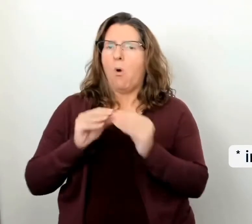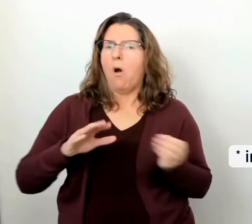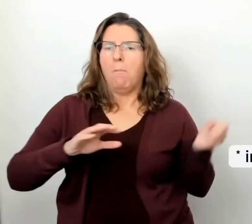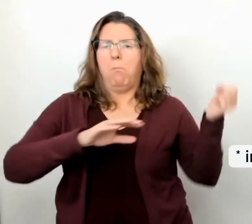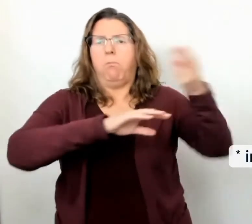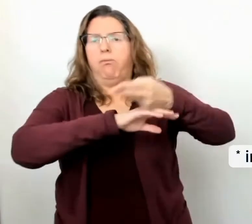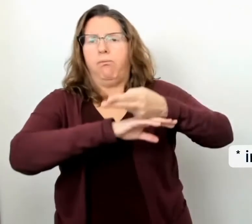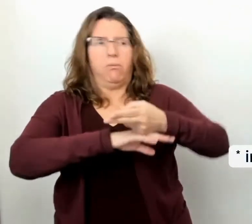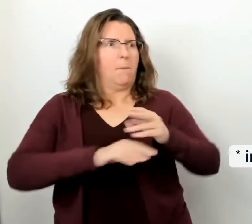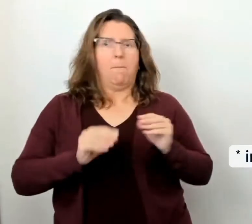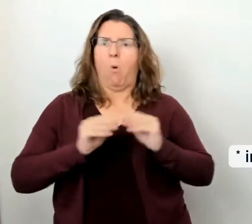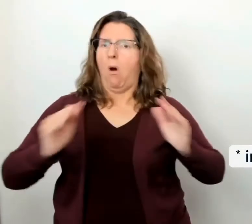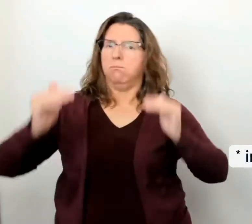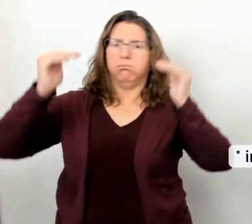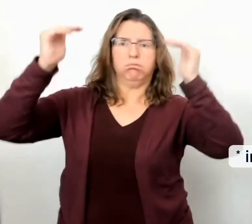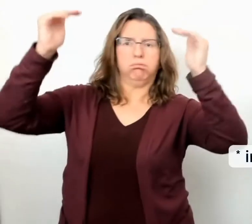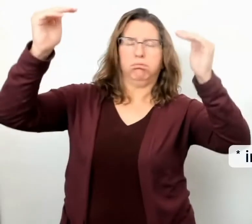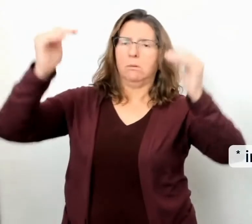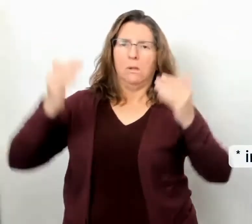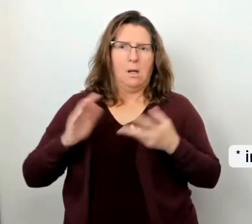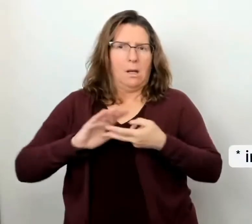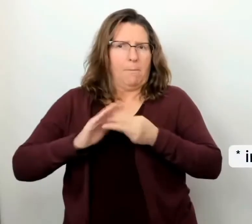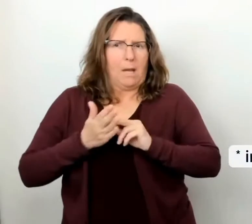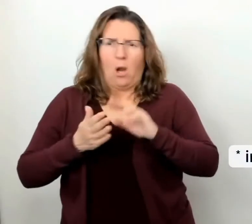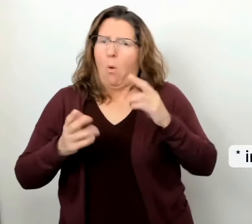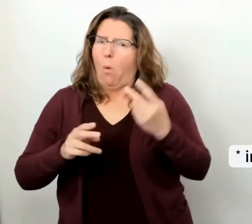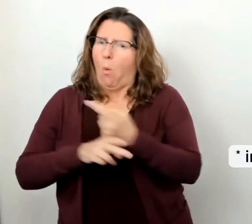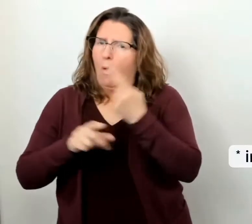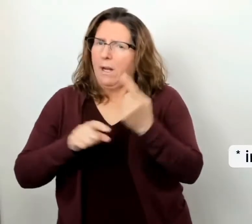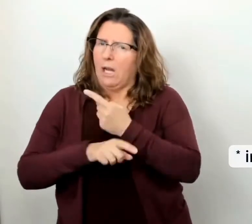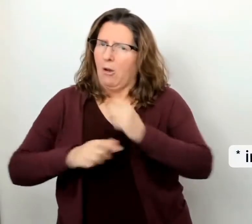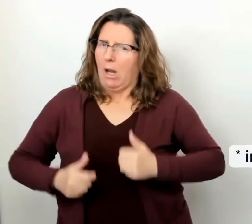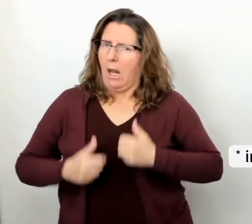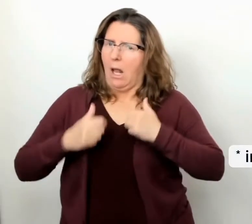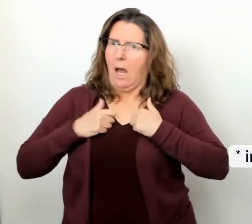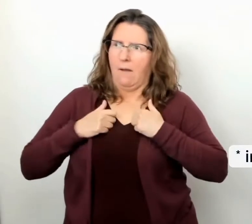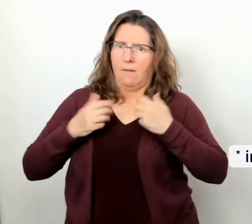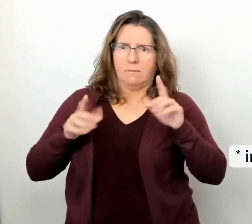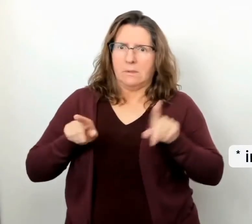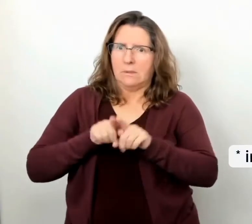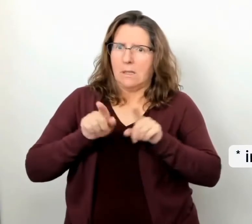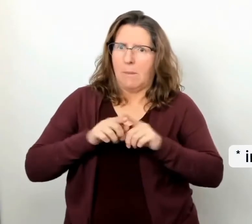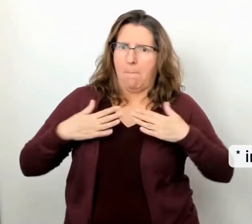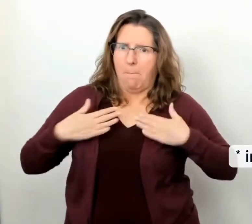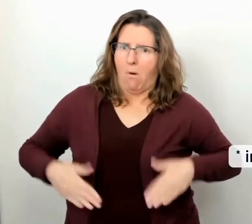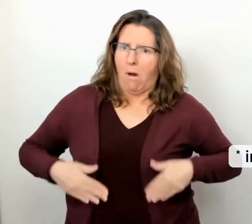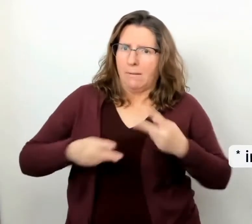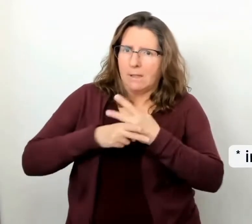I couldn't do anything but focus on meeting those expectations, to be successful as they defined it.